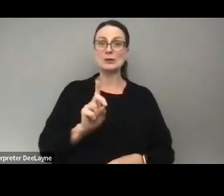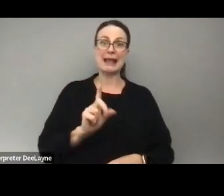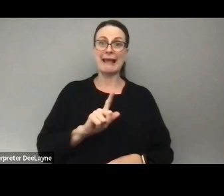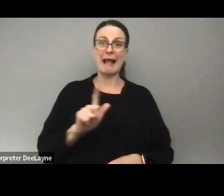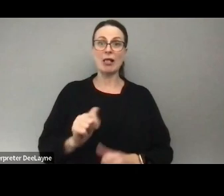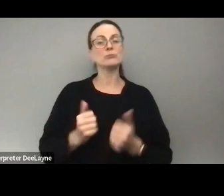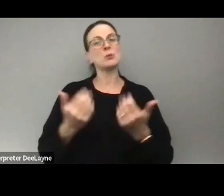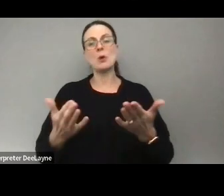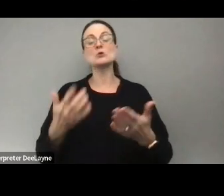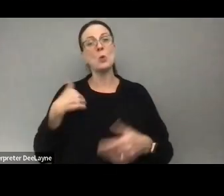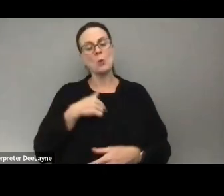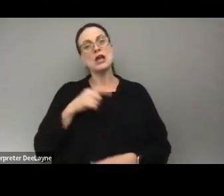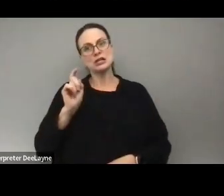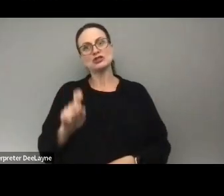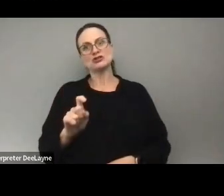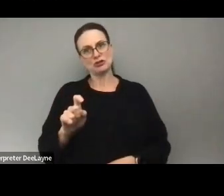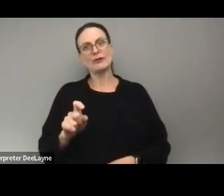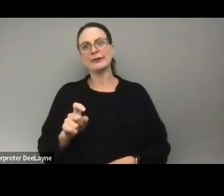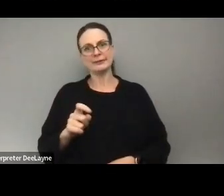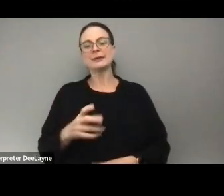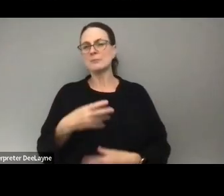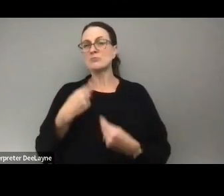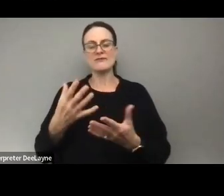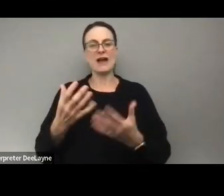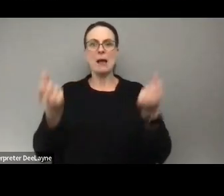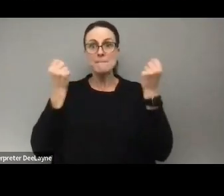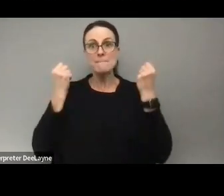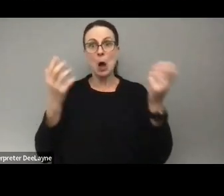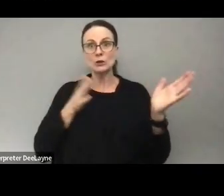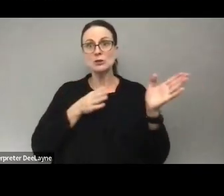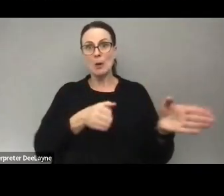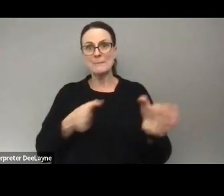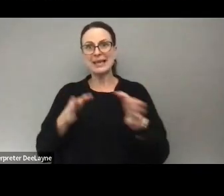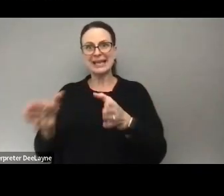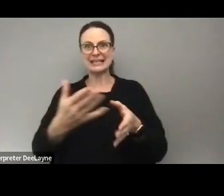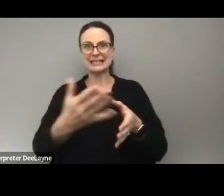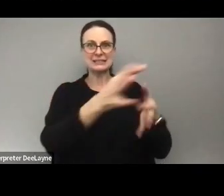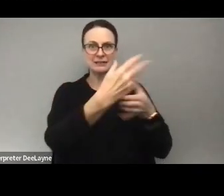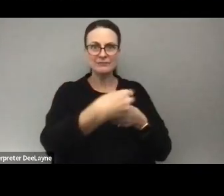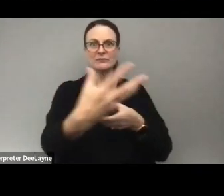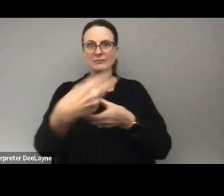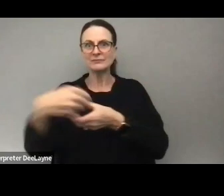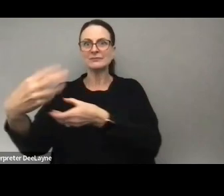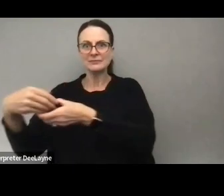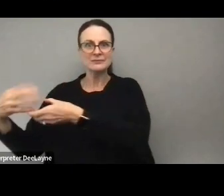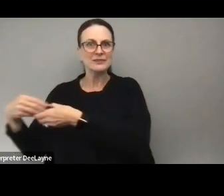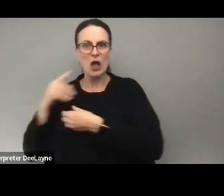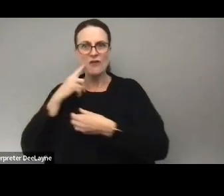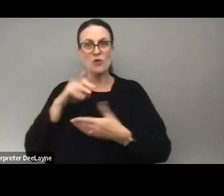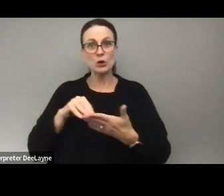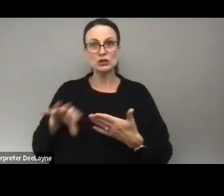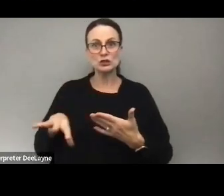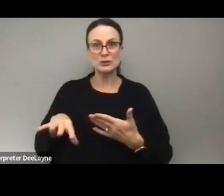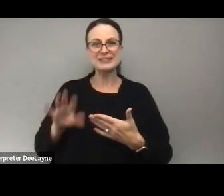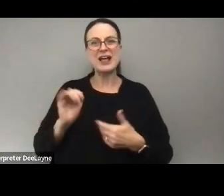that we should be providing multiple means of engagement for our students, which is principle number one.